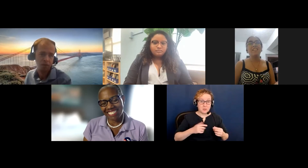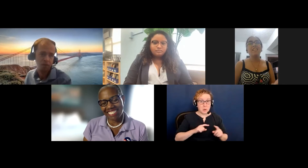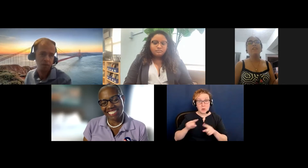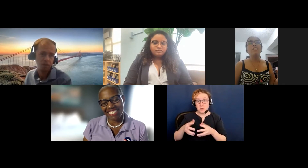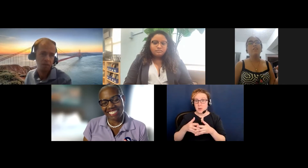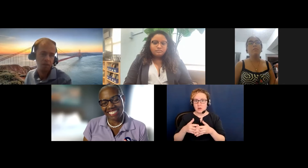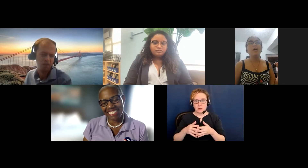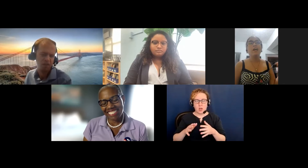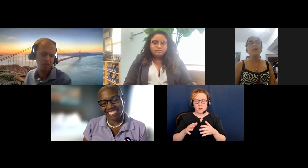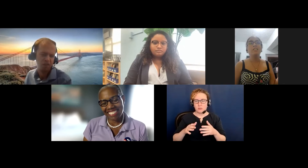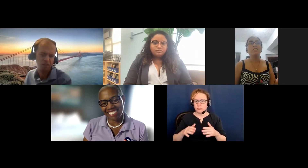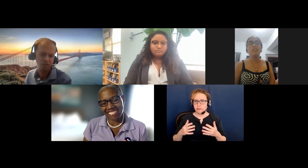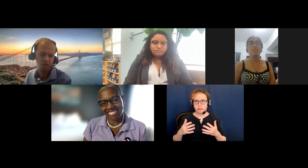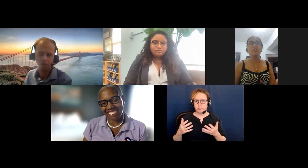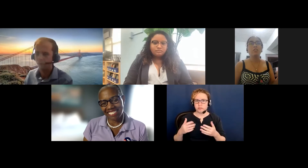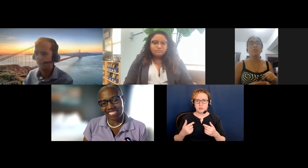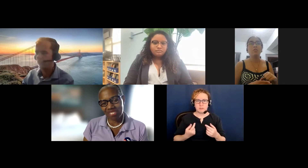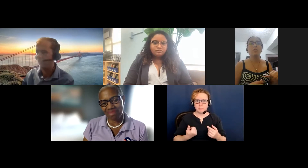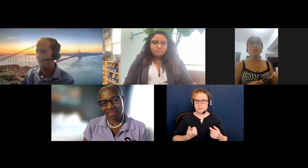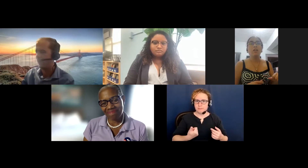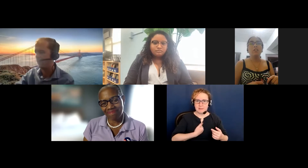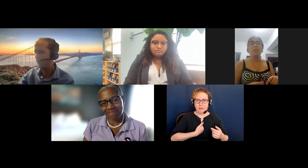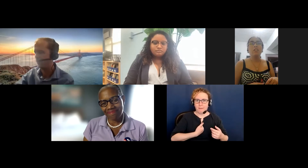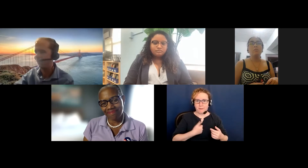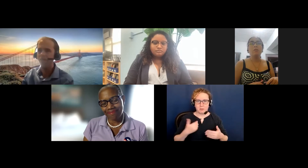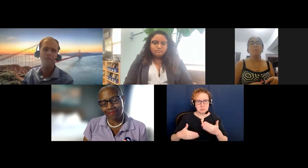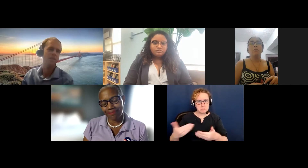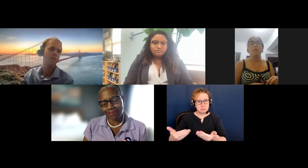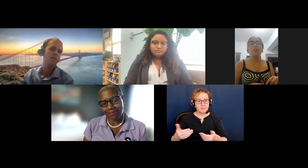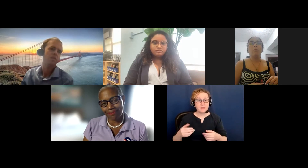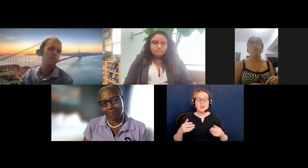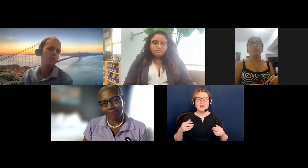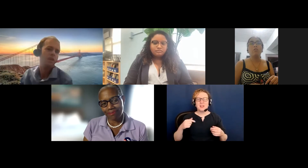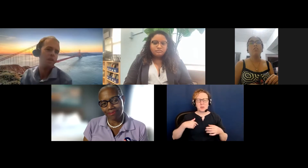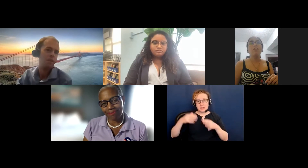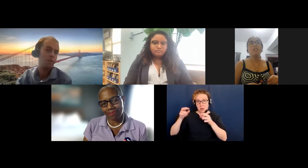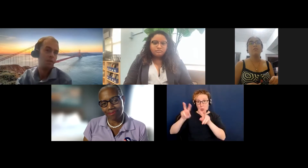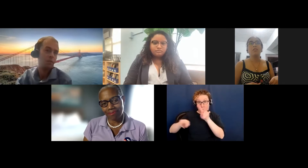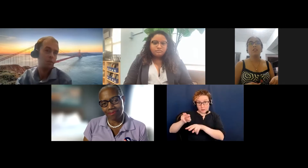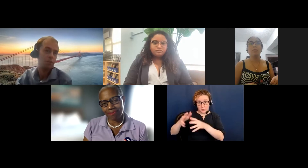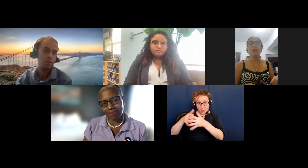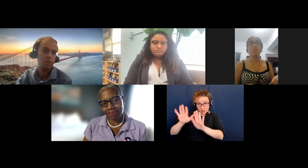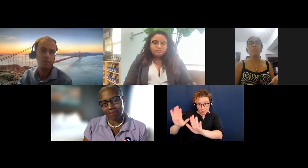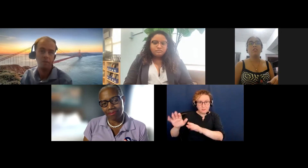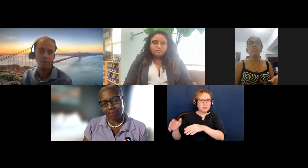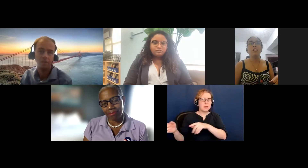here in Colombia, I started here trying to teach people that we could do things. I volunteered